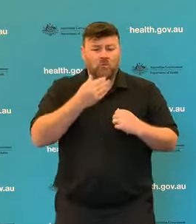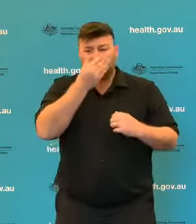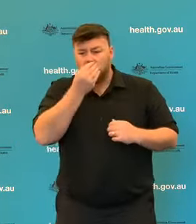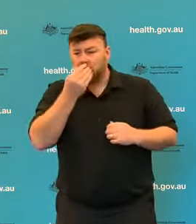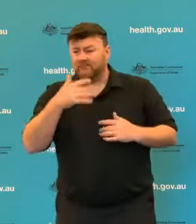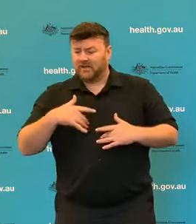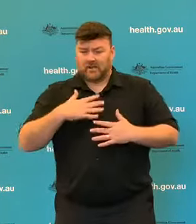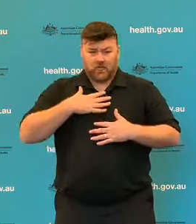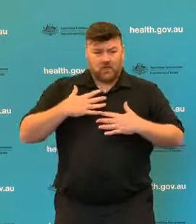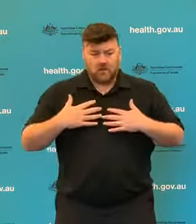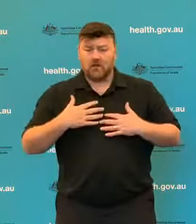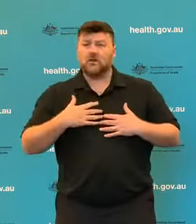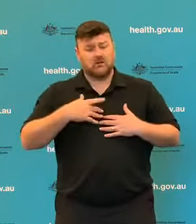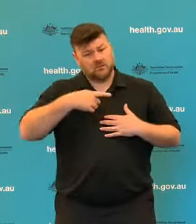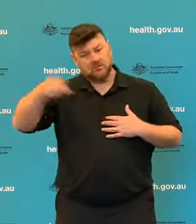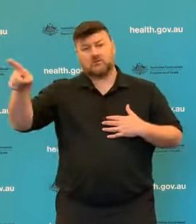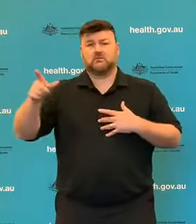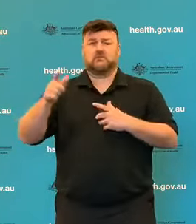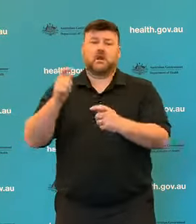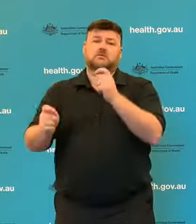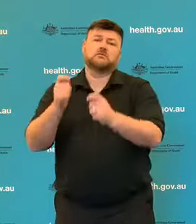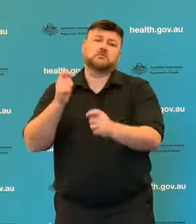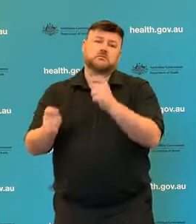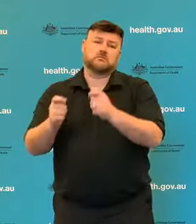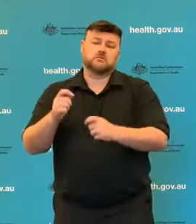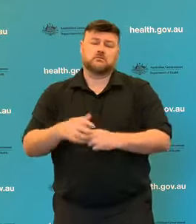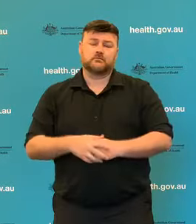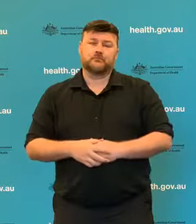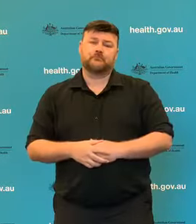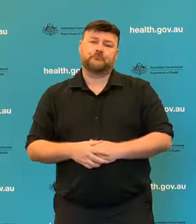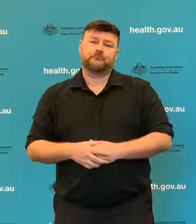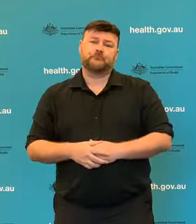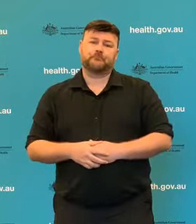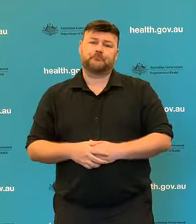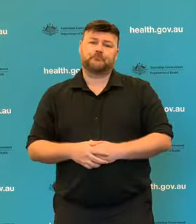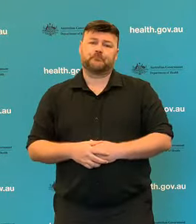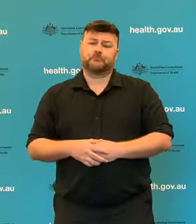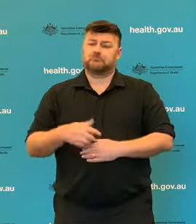No matter where we are in the country. Our response to the pandemic of testing